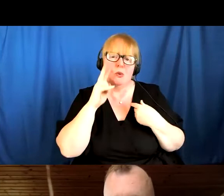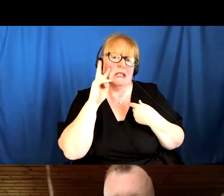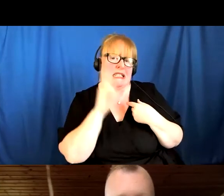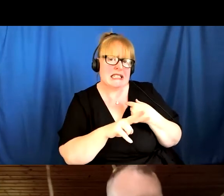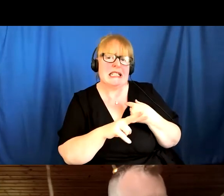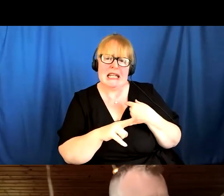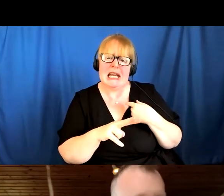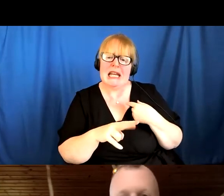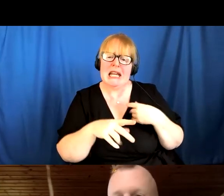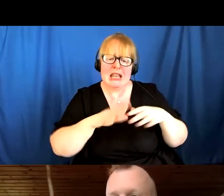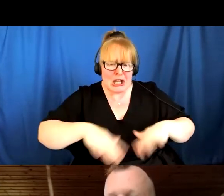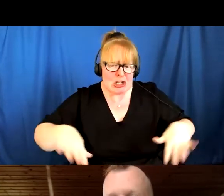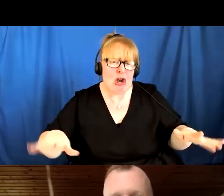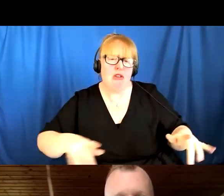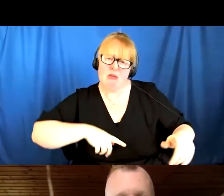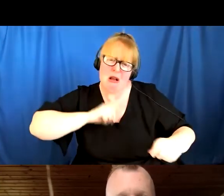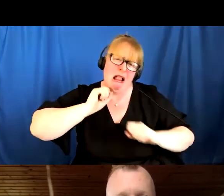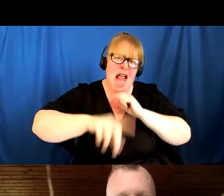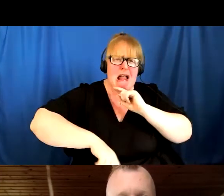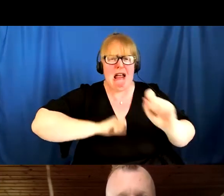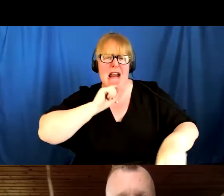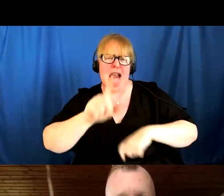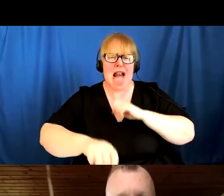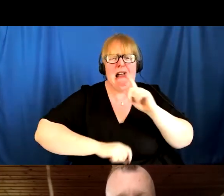taking everybody to town. And through this project,